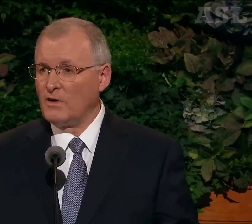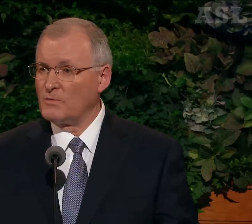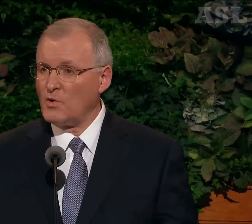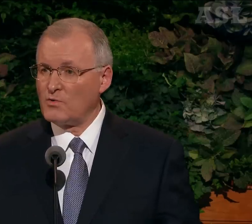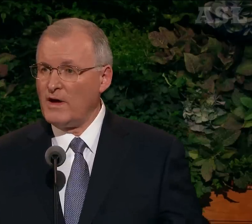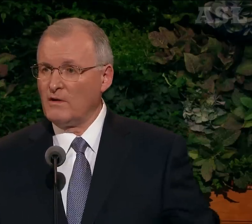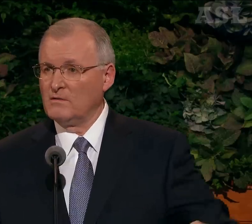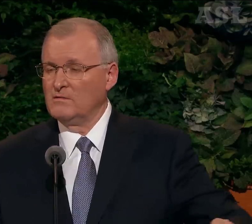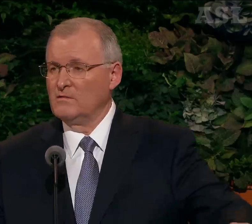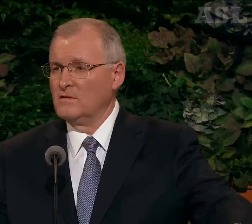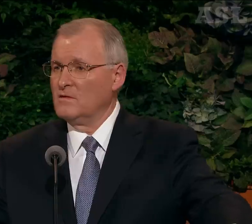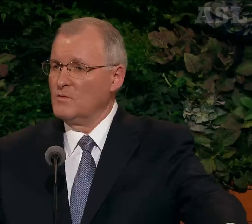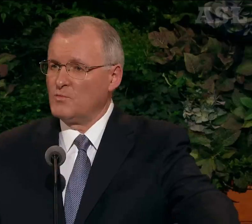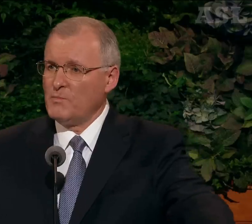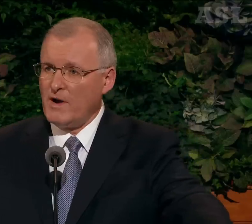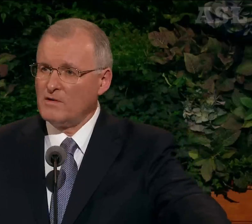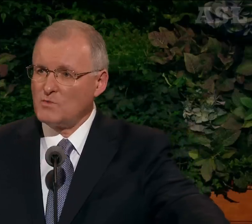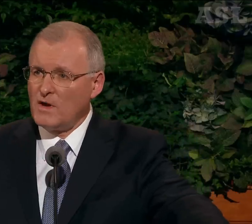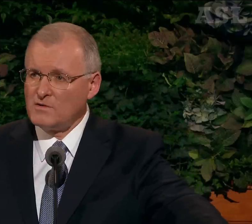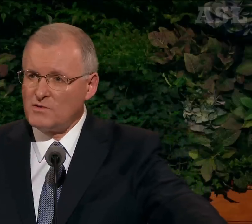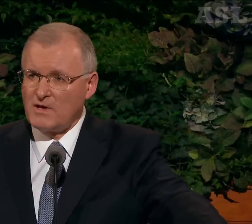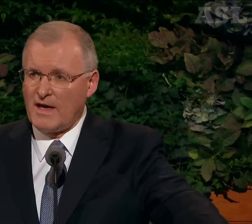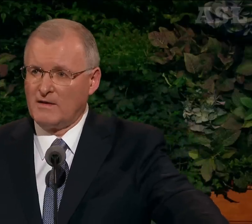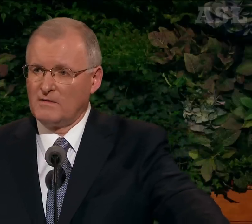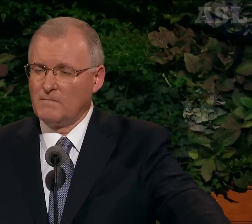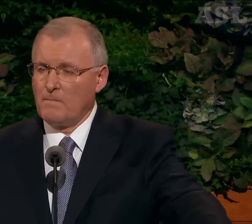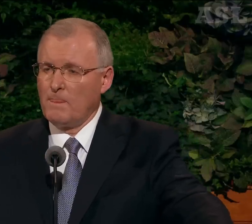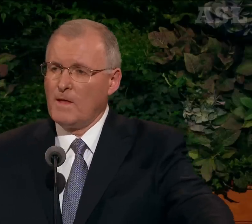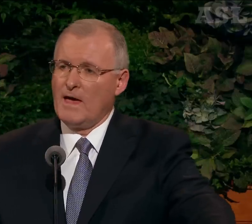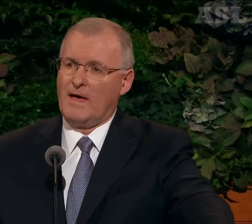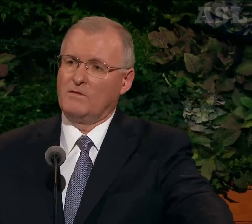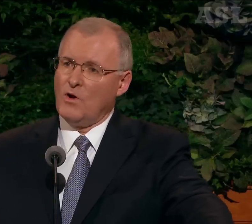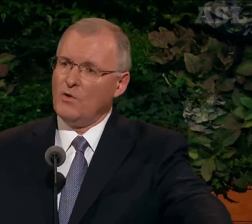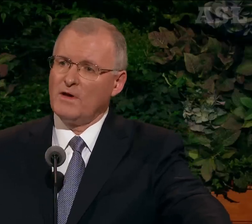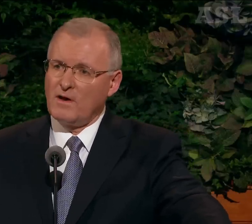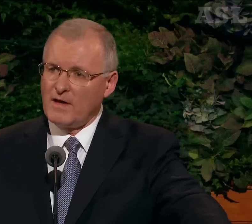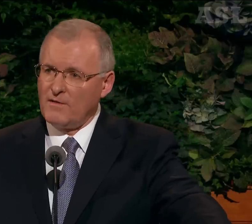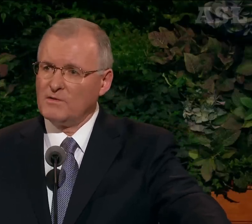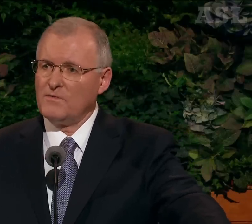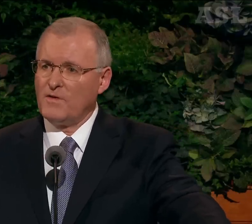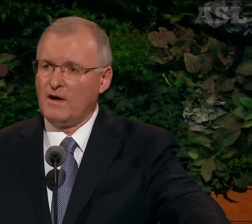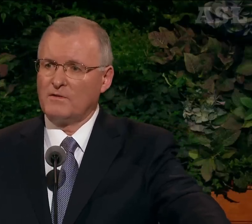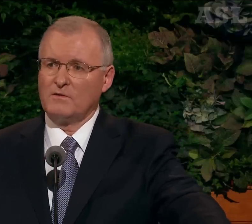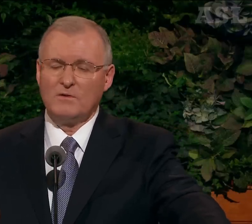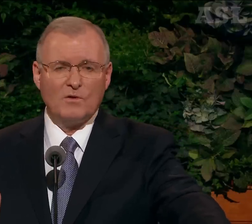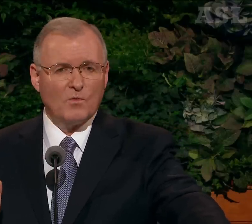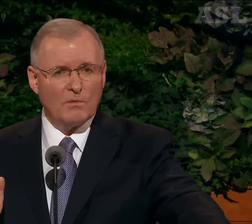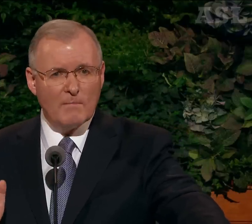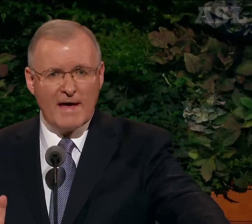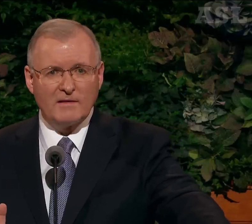REMEMBER THE EXPERIENCE OF